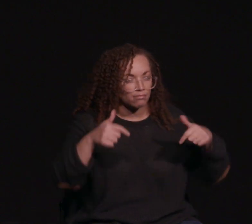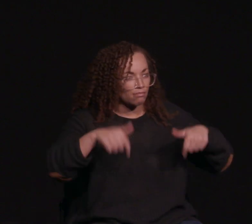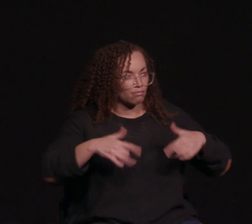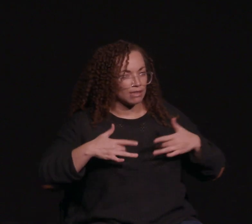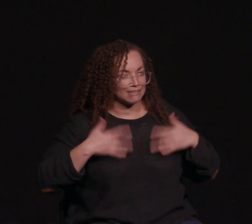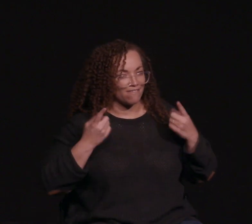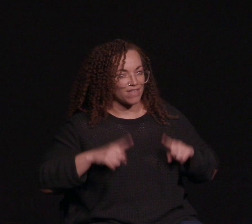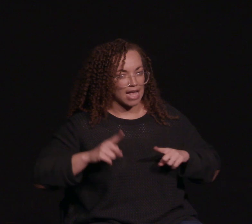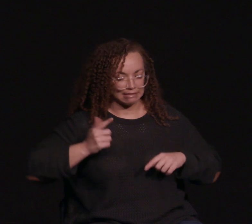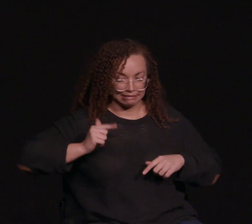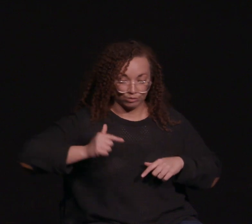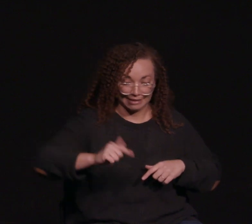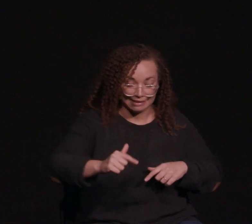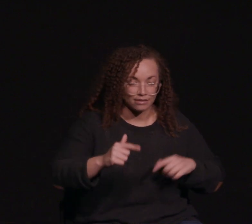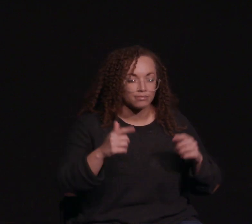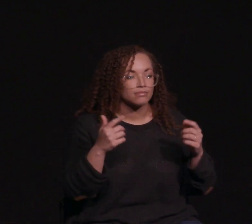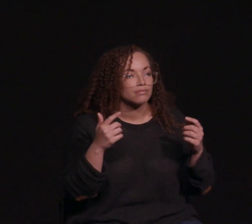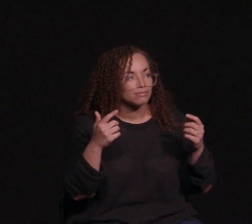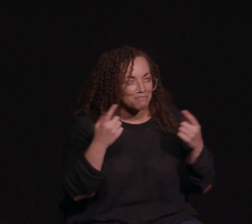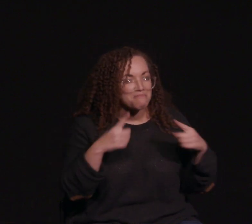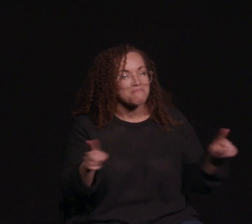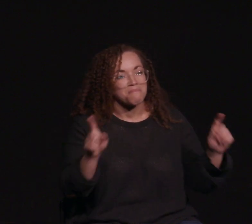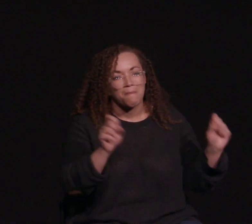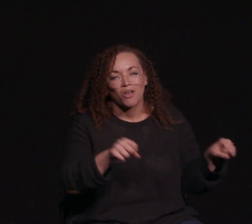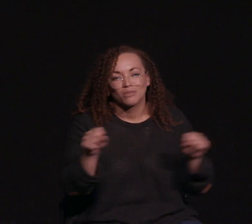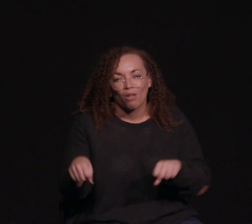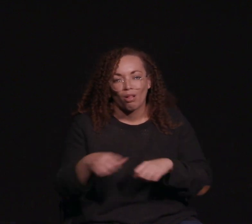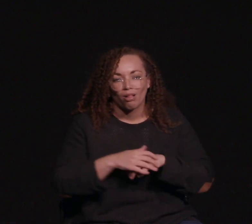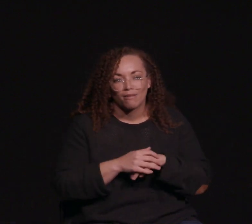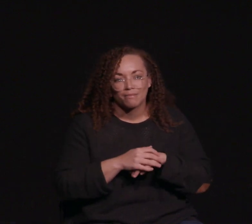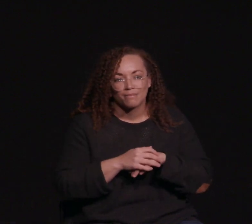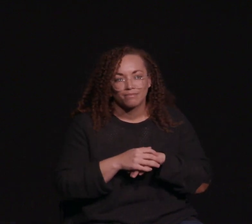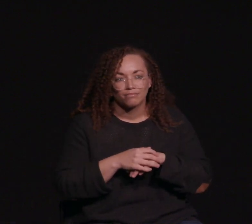It has been a joy and weirdly, maybe,